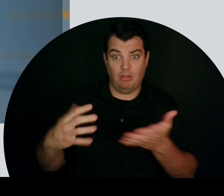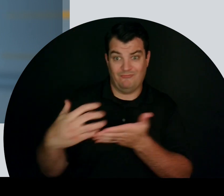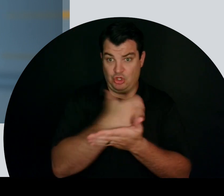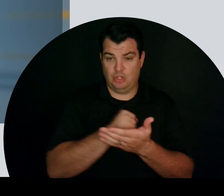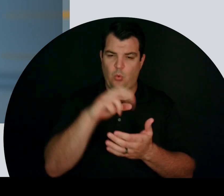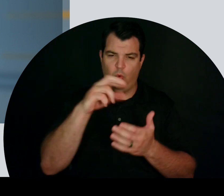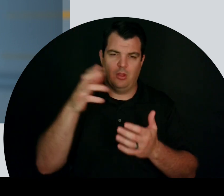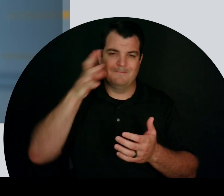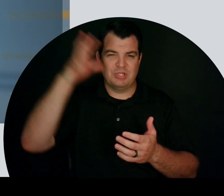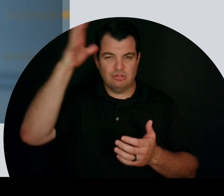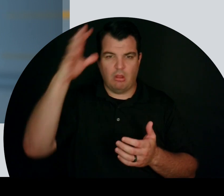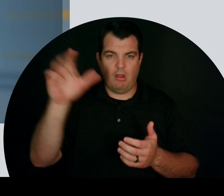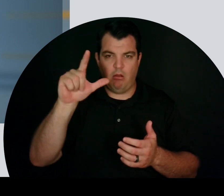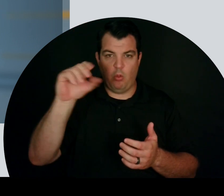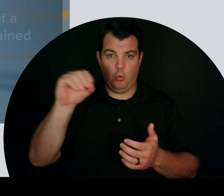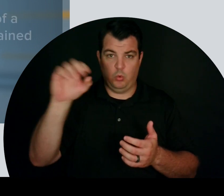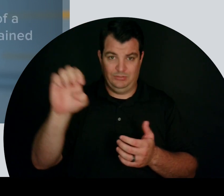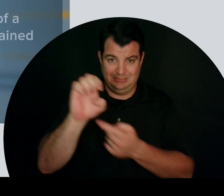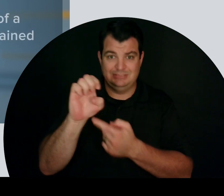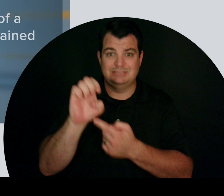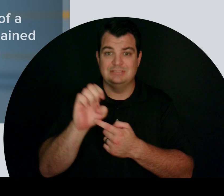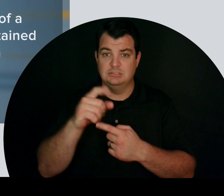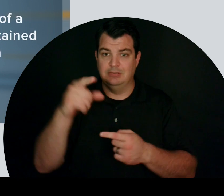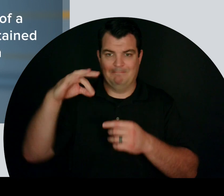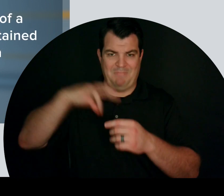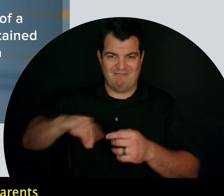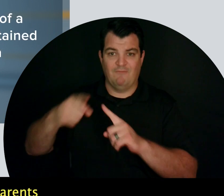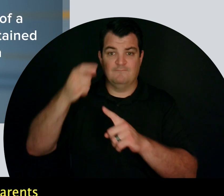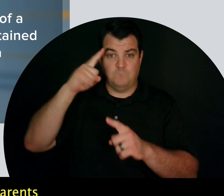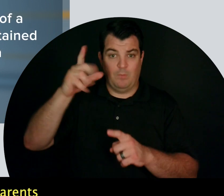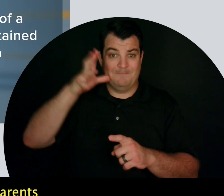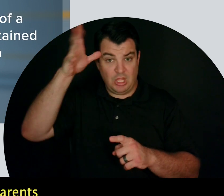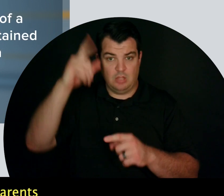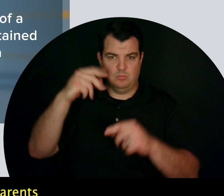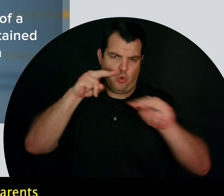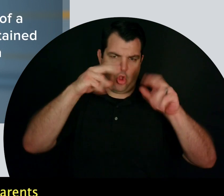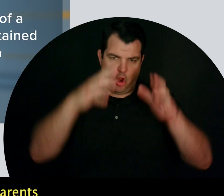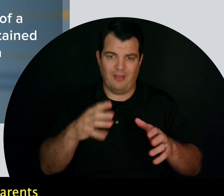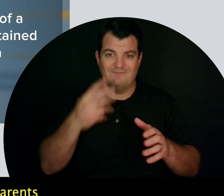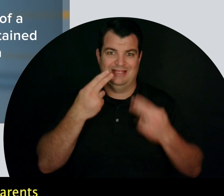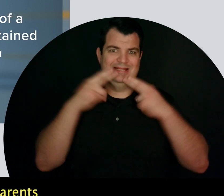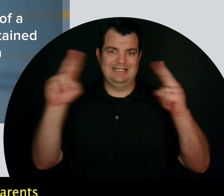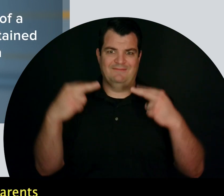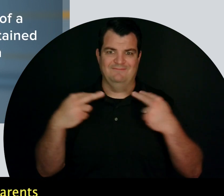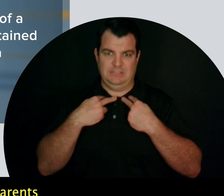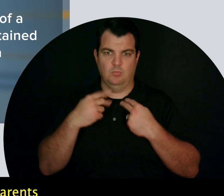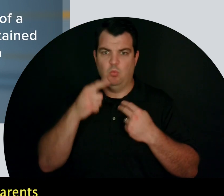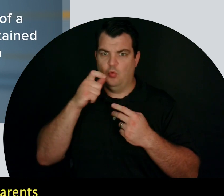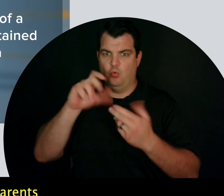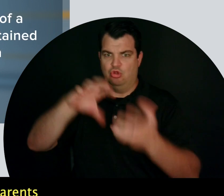Parental loss of earnings or parental LOE is a benefit for parents or guardians of an innocent victim